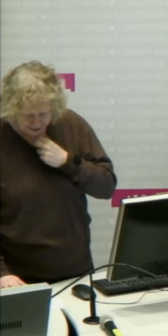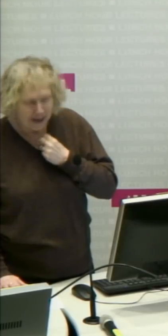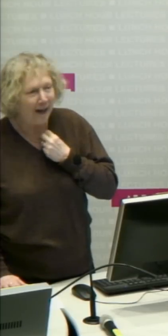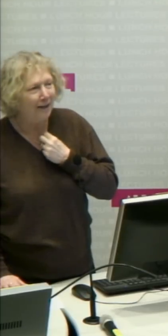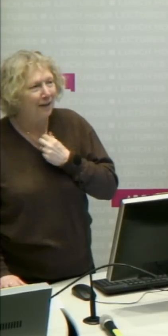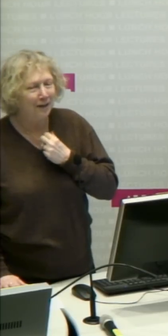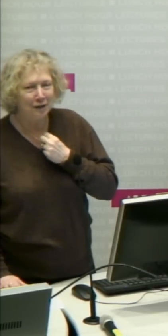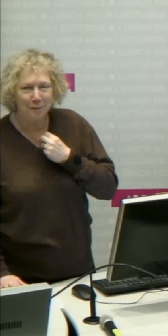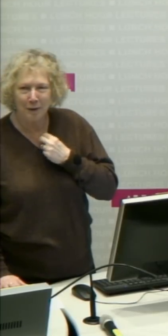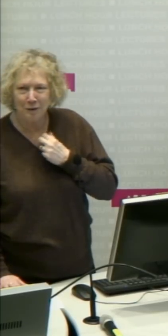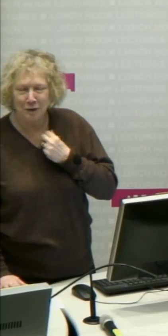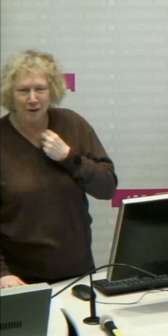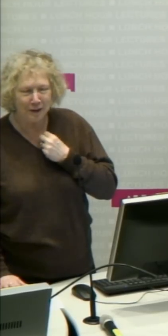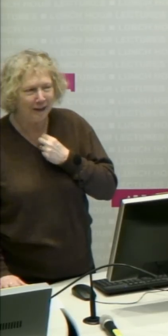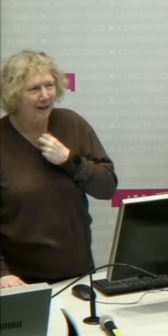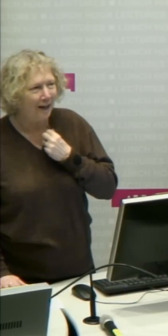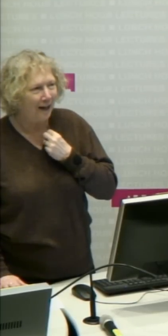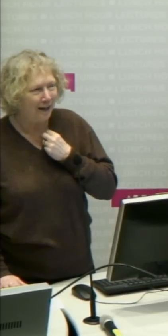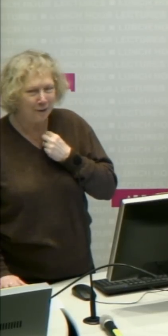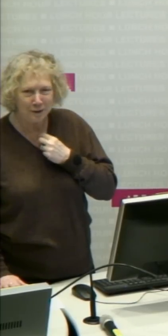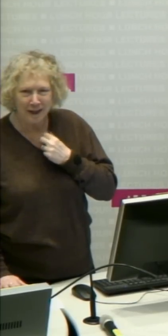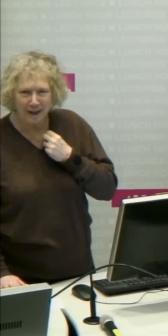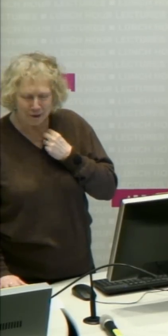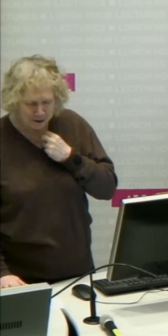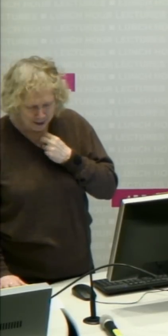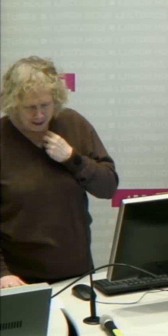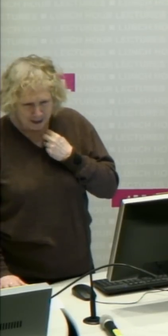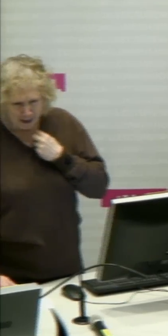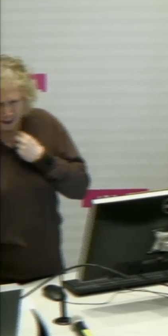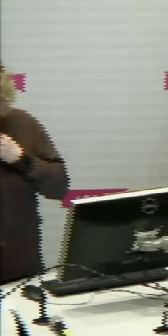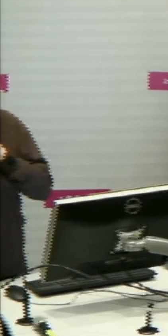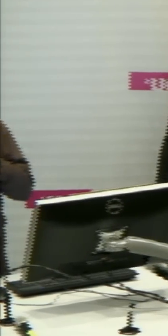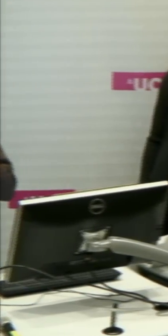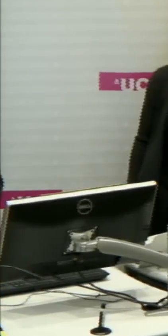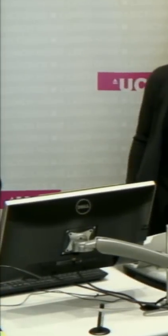and then did a postdoc. at UCL, before going off to Oregon